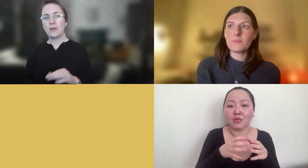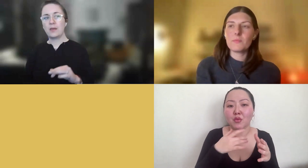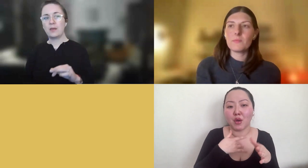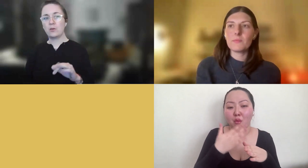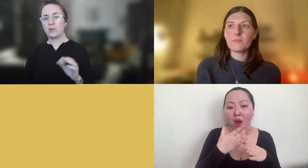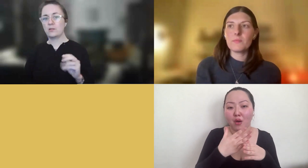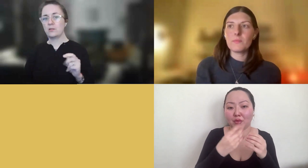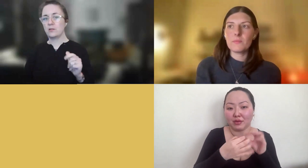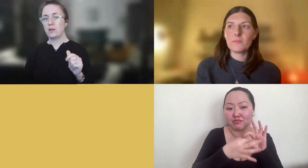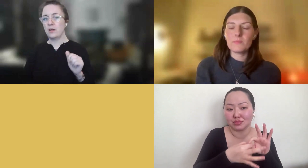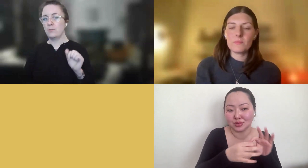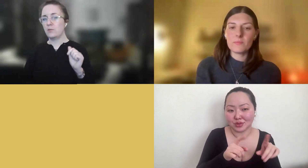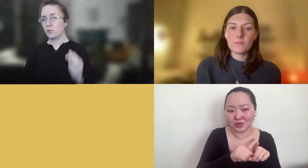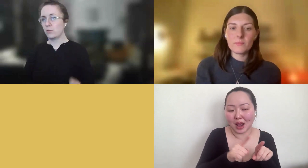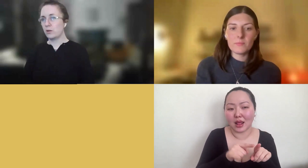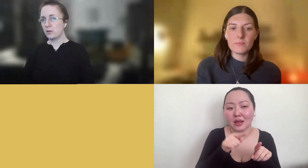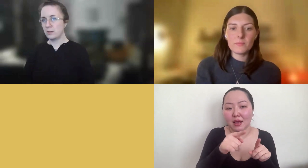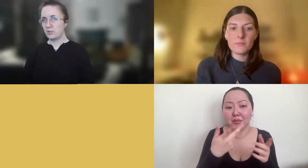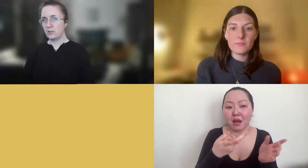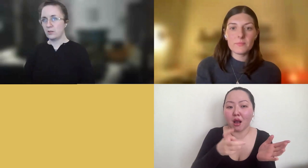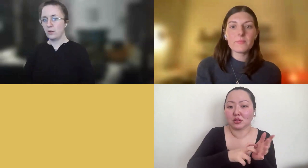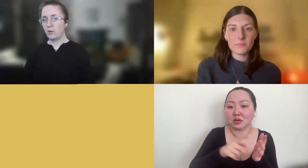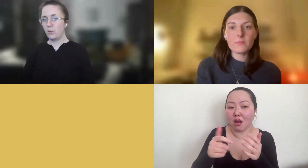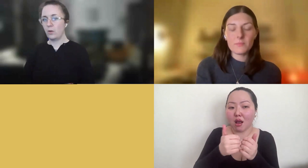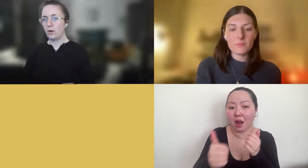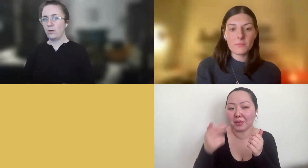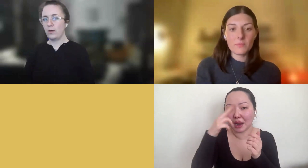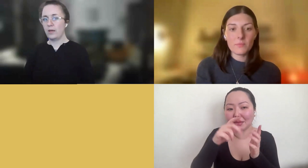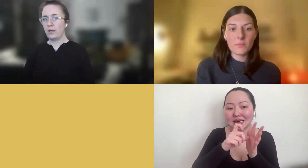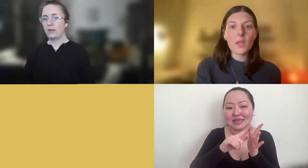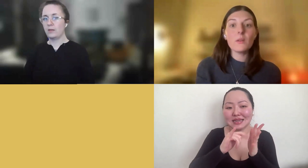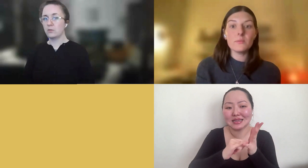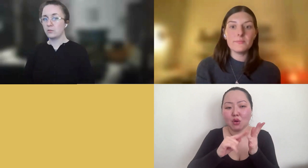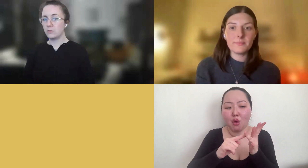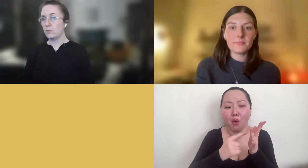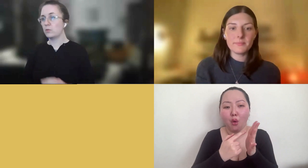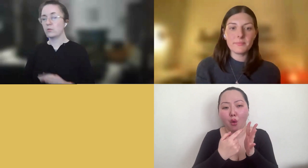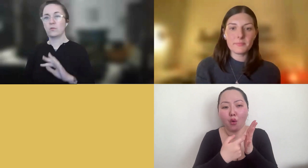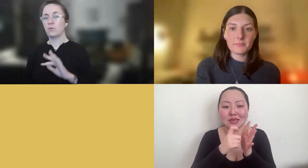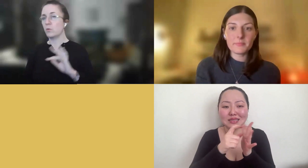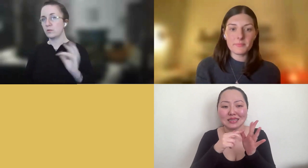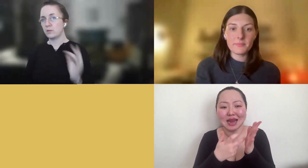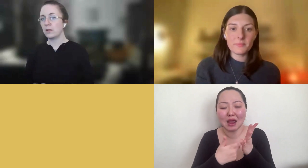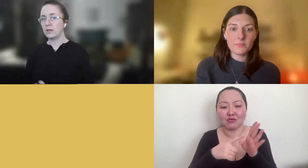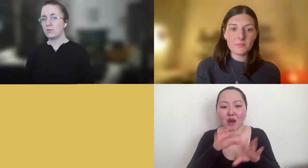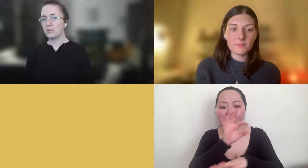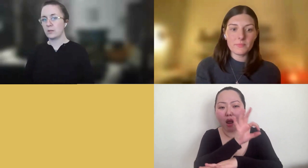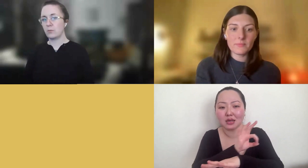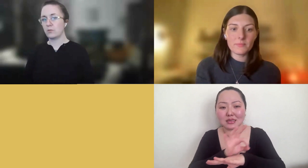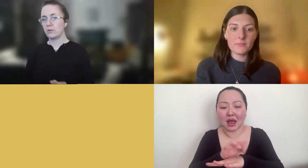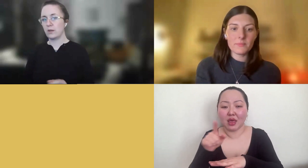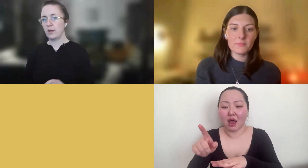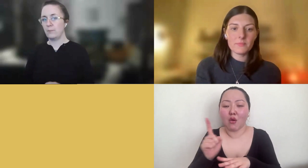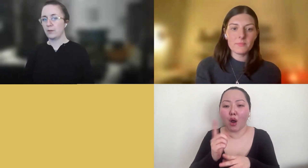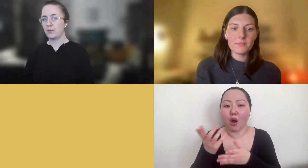but they contracted DisOrdinary Architecture, a consultancy firm formed of entirely disabled,